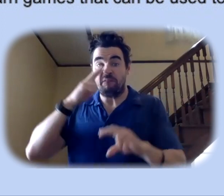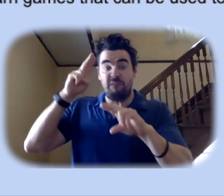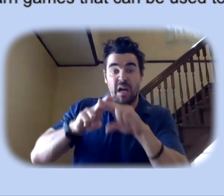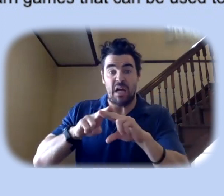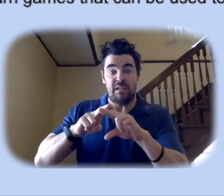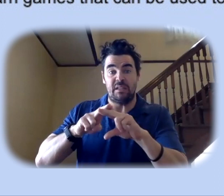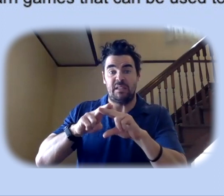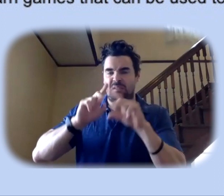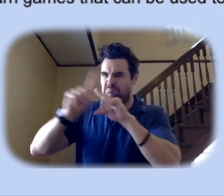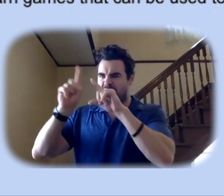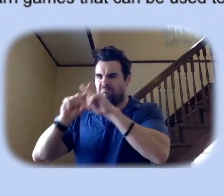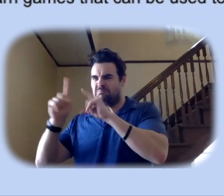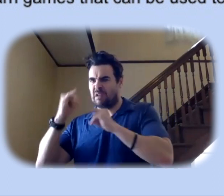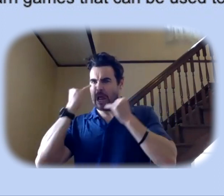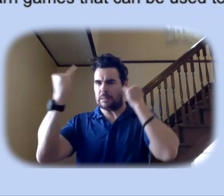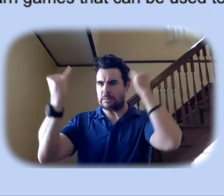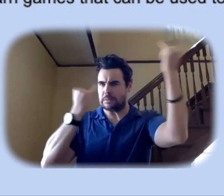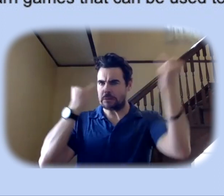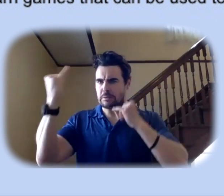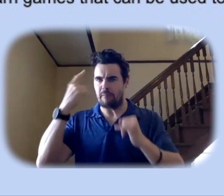Well, first of all you can get some fun game ideas.